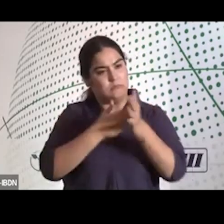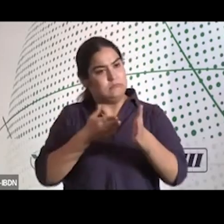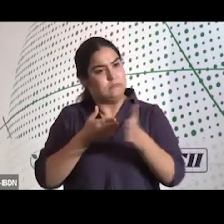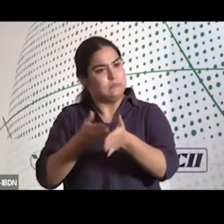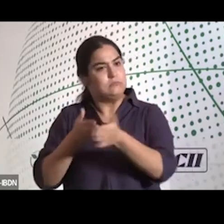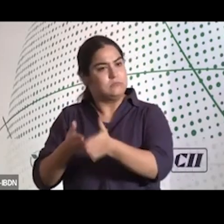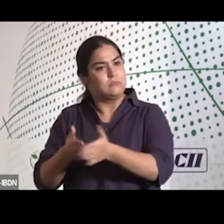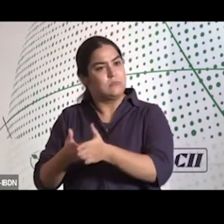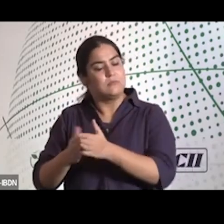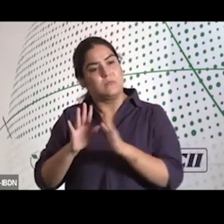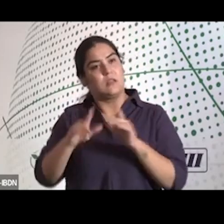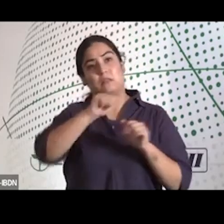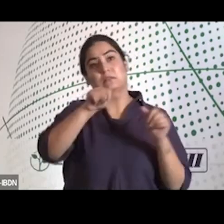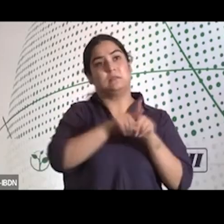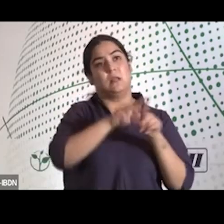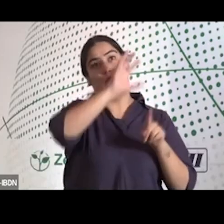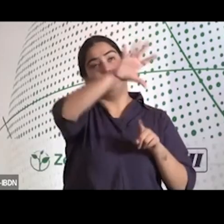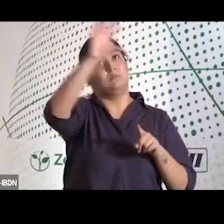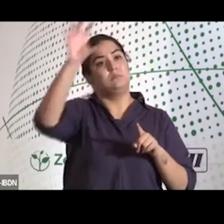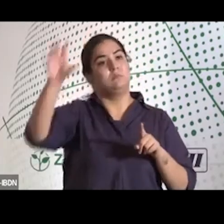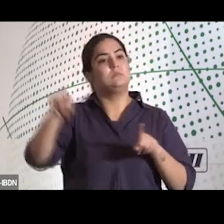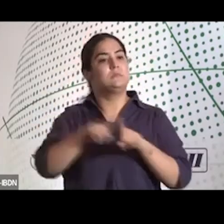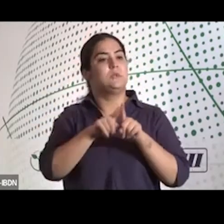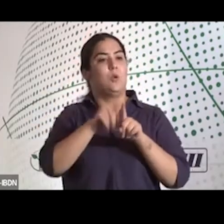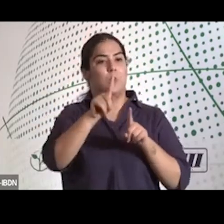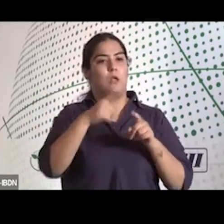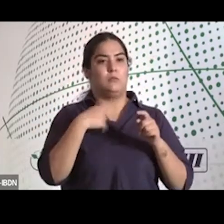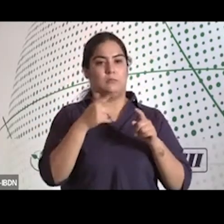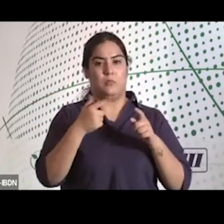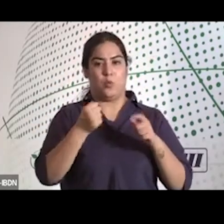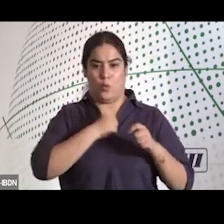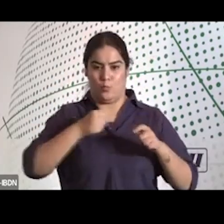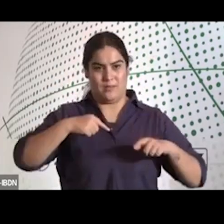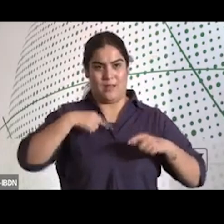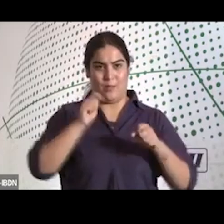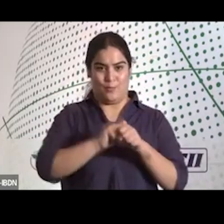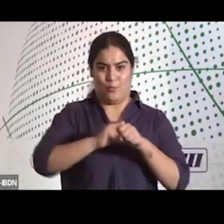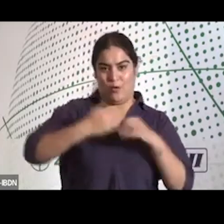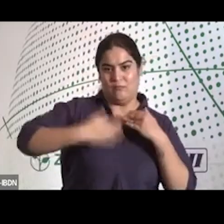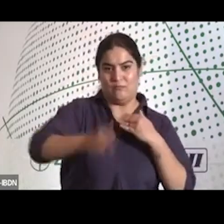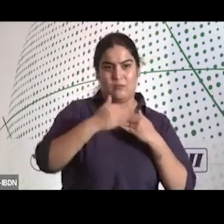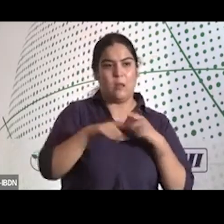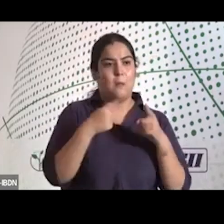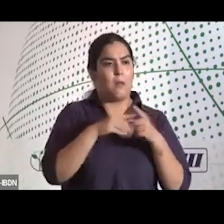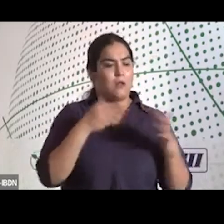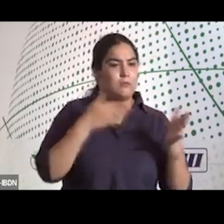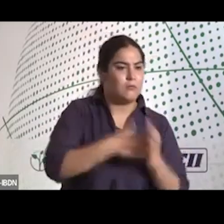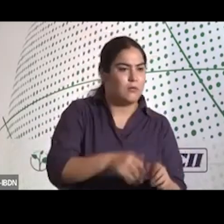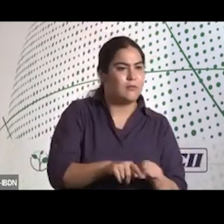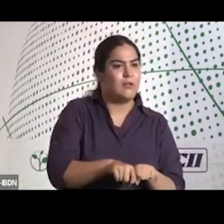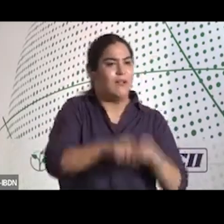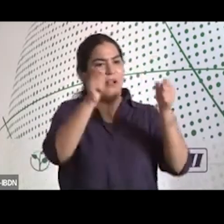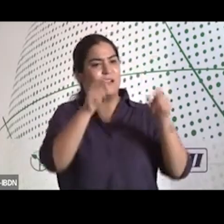different parts that which break down in that journey are unclear to everyone, including us practitioners.